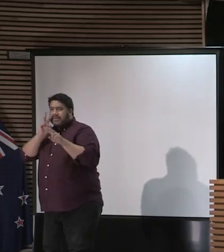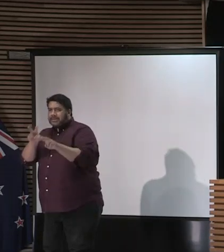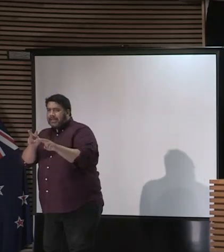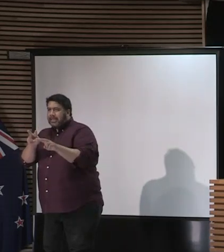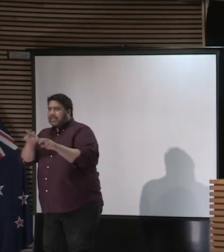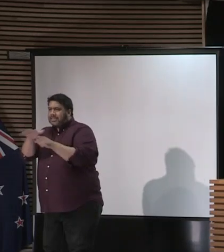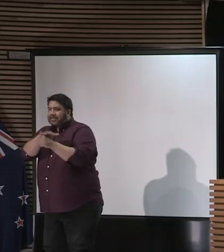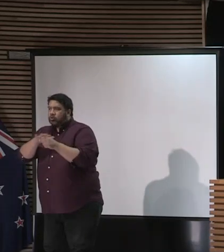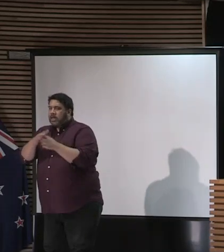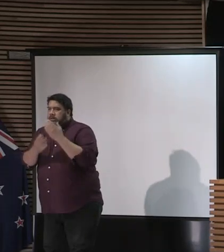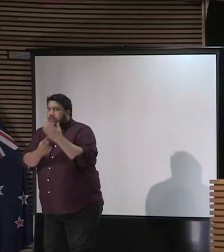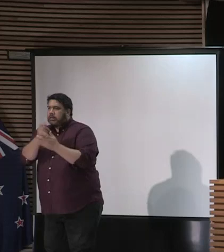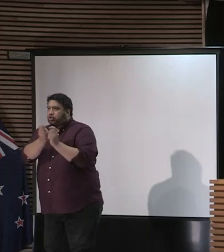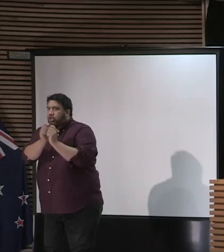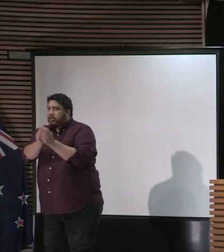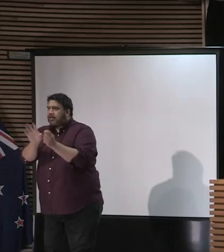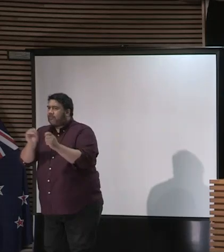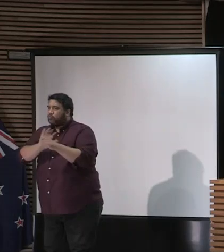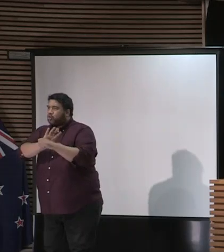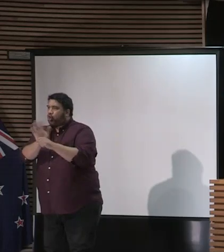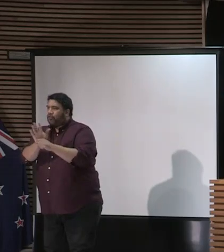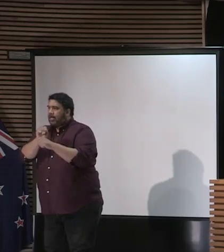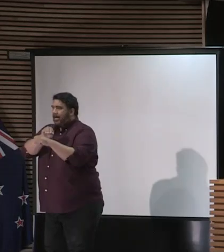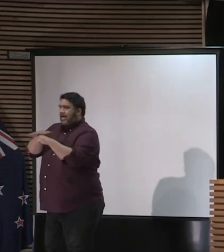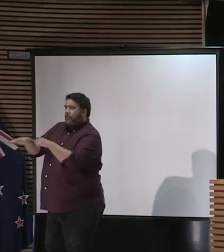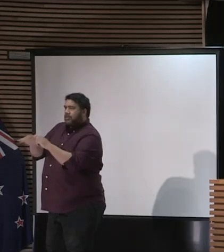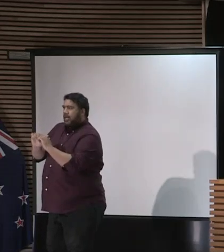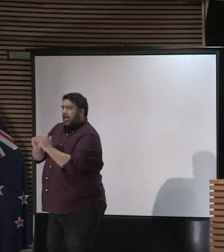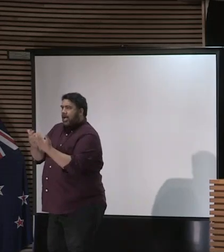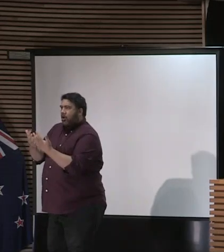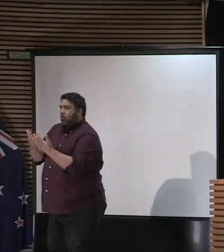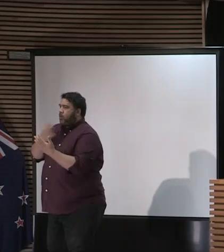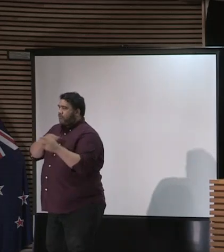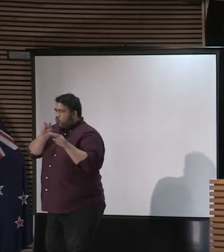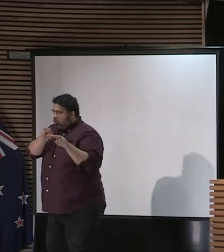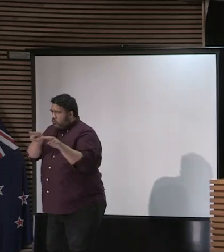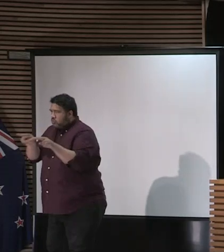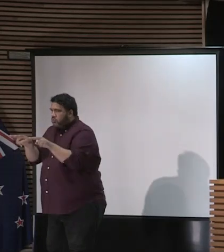government, we need to continue to be responsive to the evolving situation in